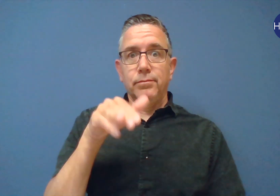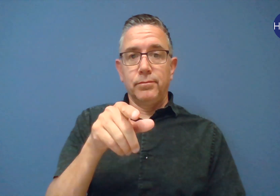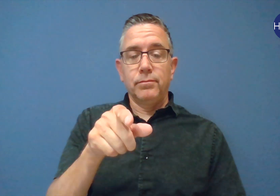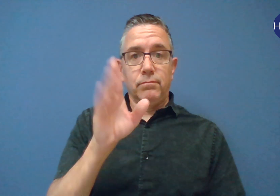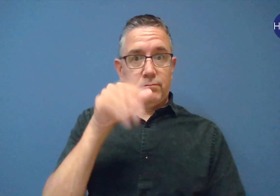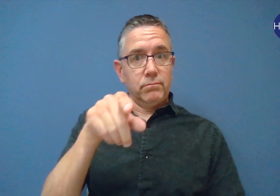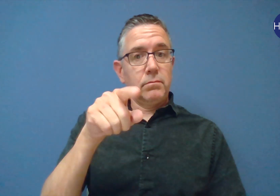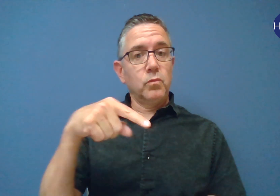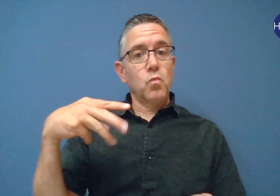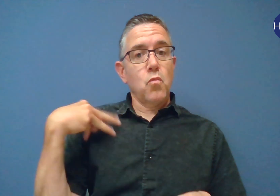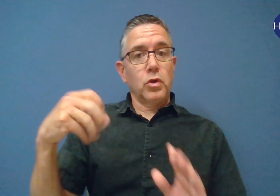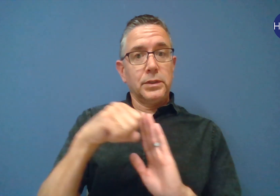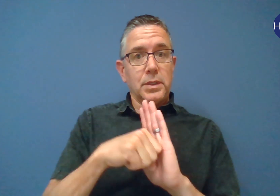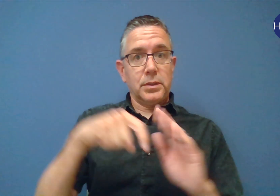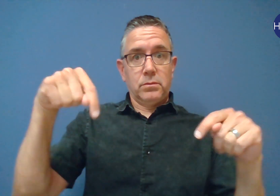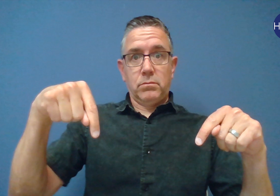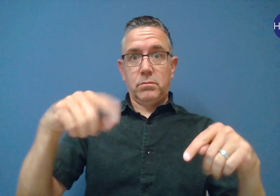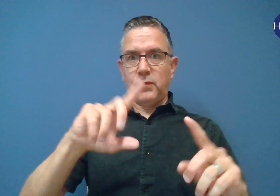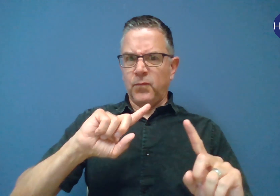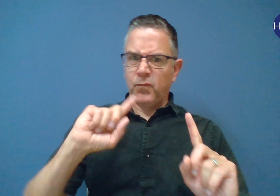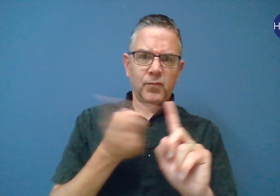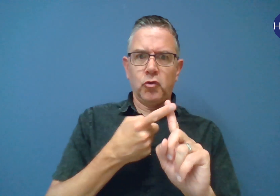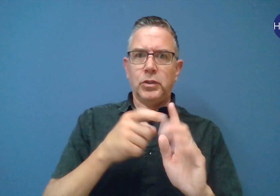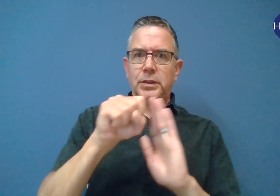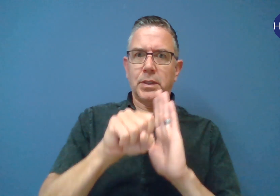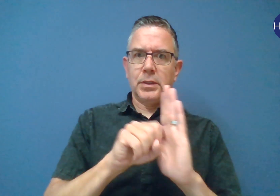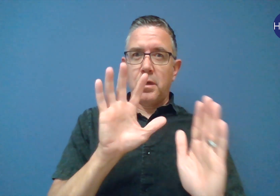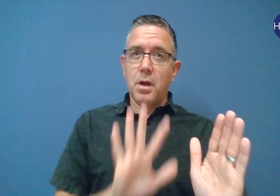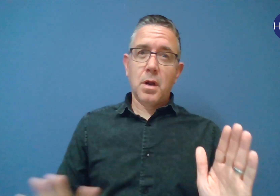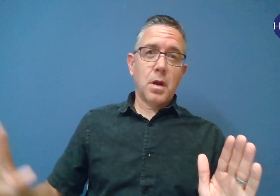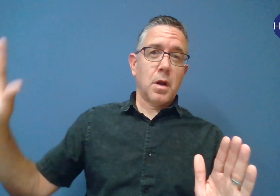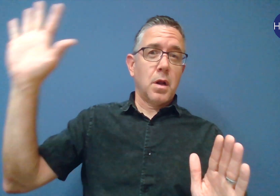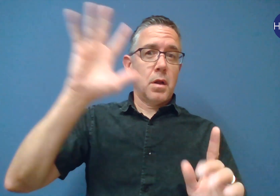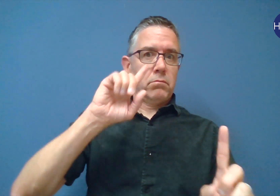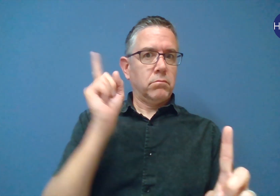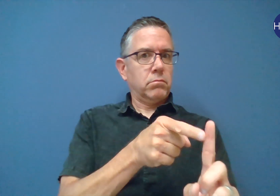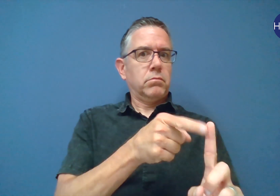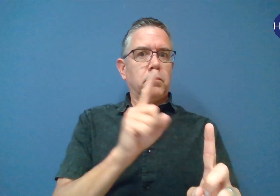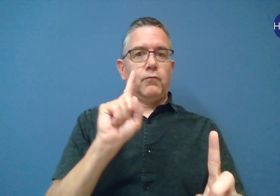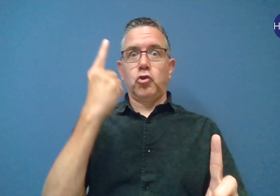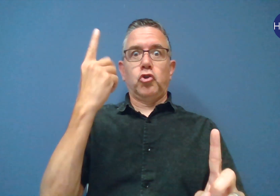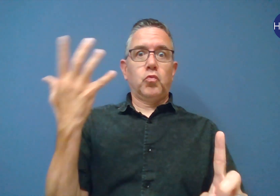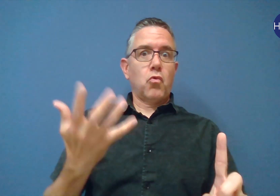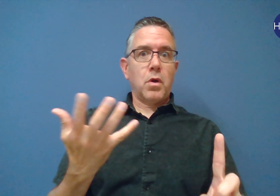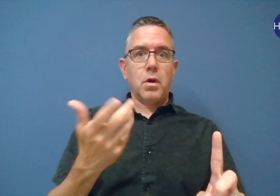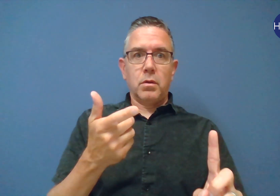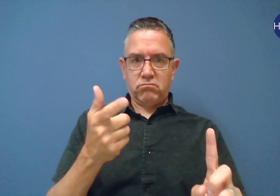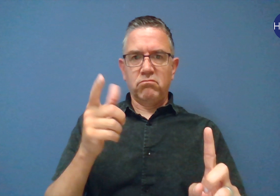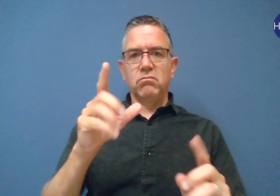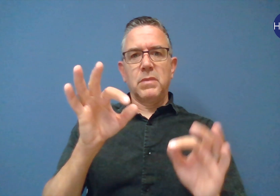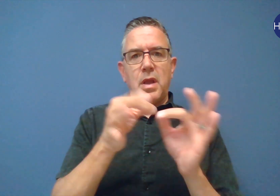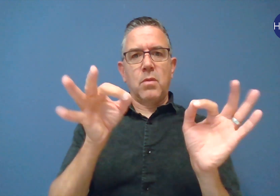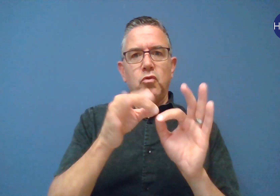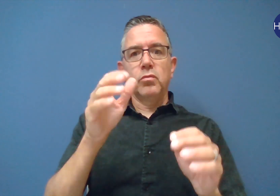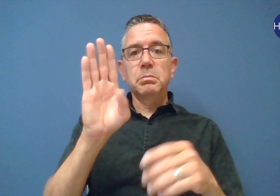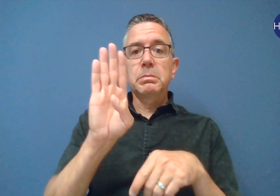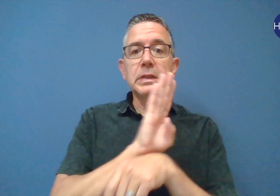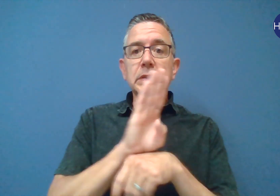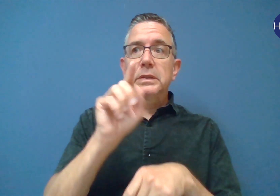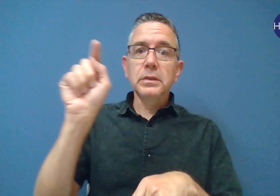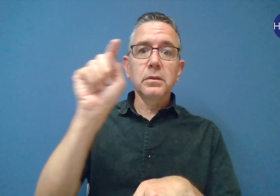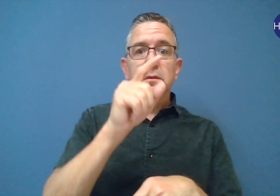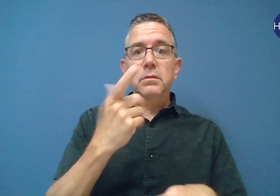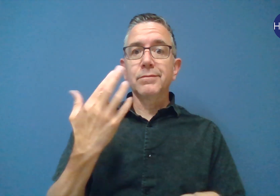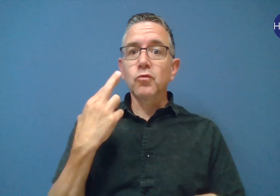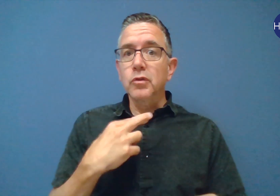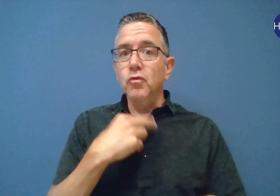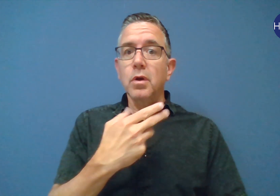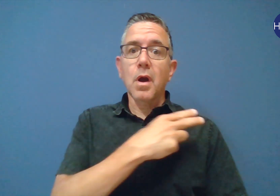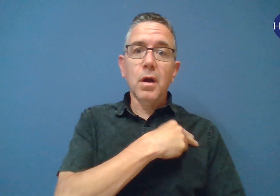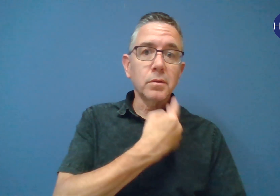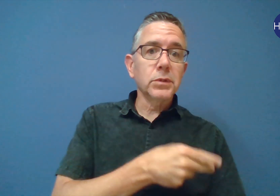You know that this Washington State is the first state in the United States... that required closed caption in all businesses like restaurants, hospitals...